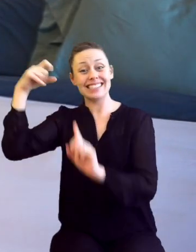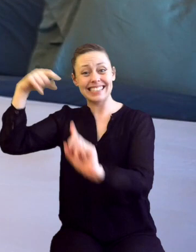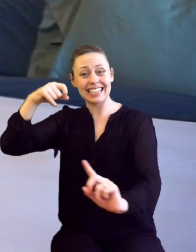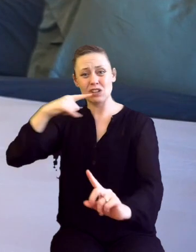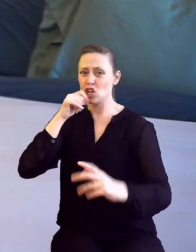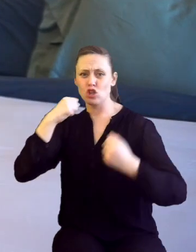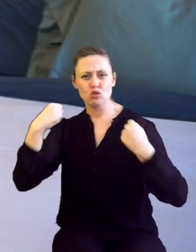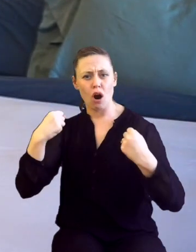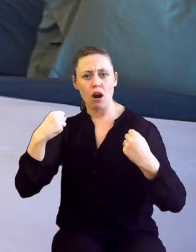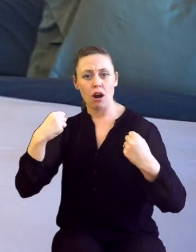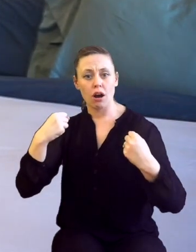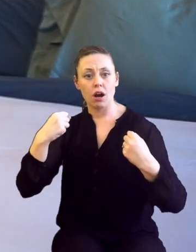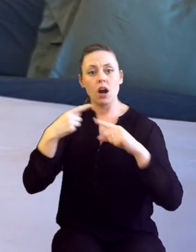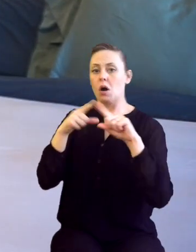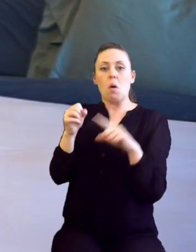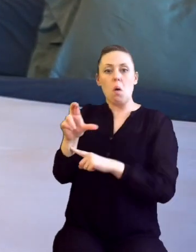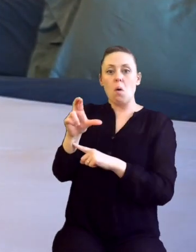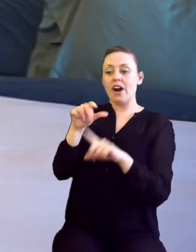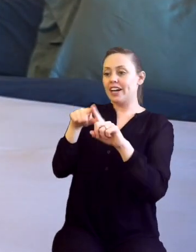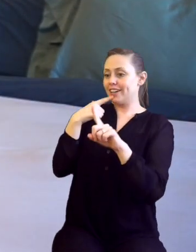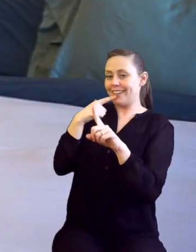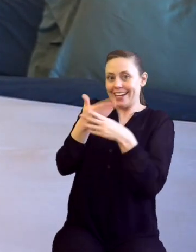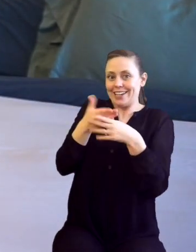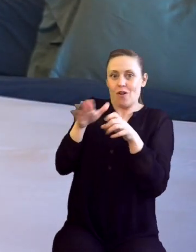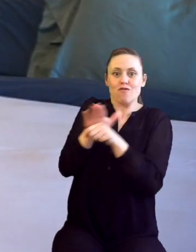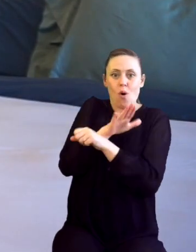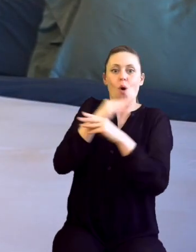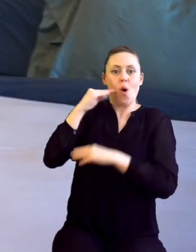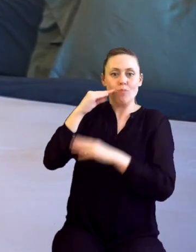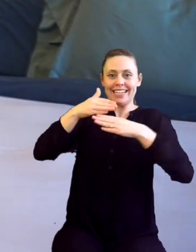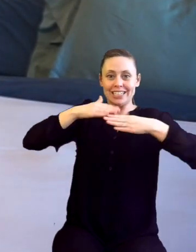not very strong in your room or just in your home in general you might have some connectivity